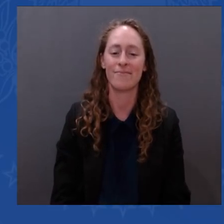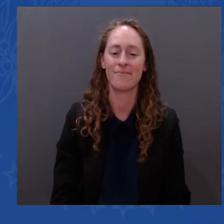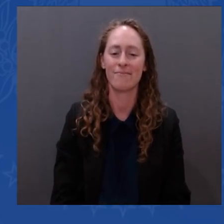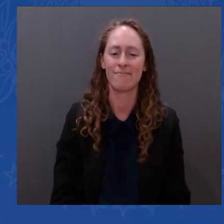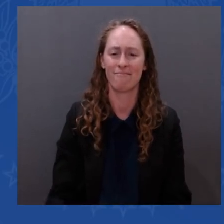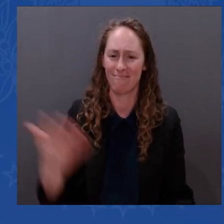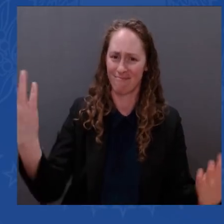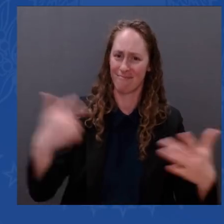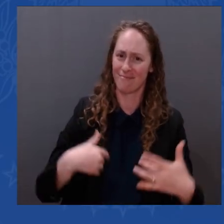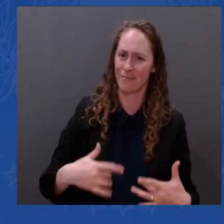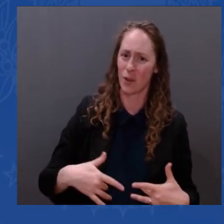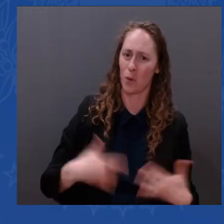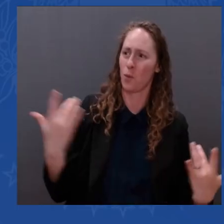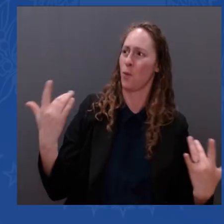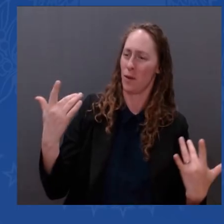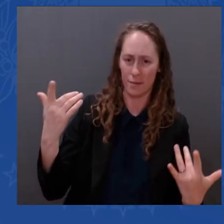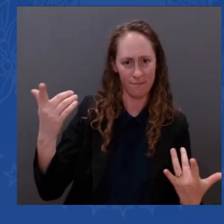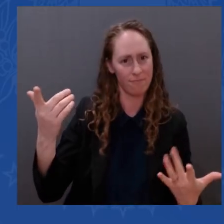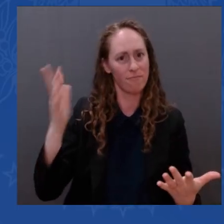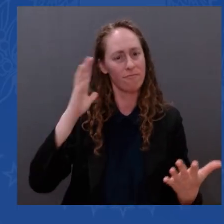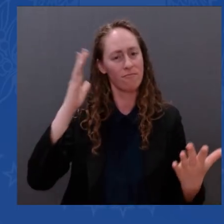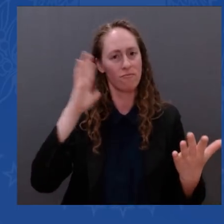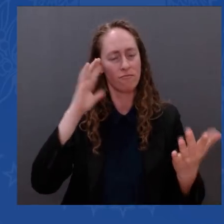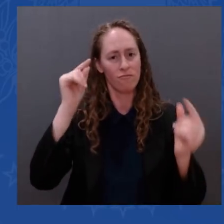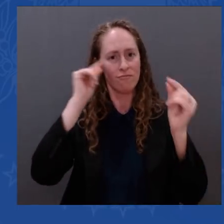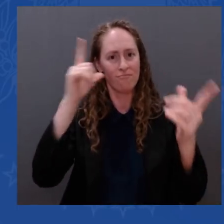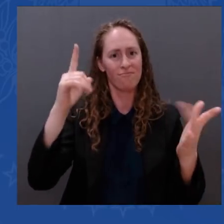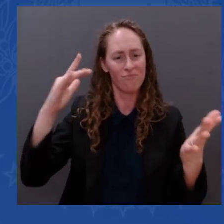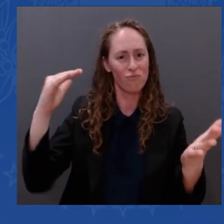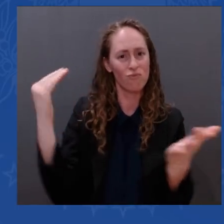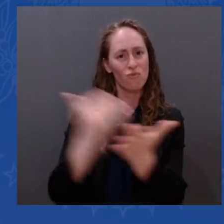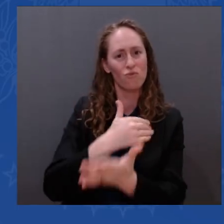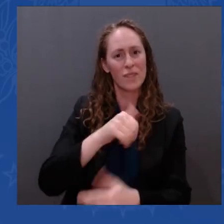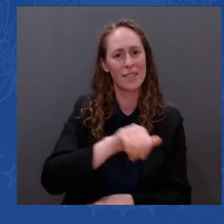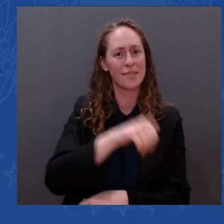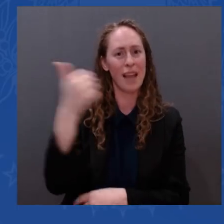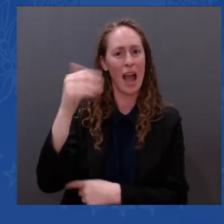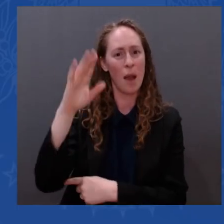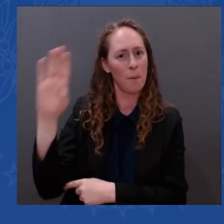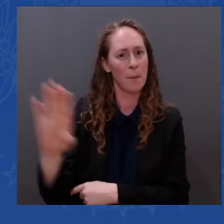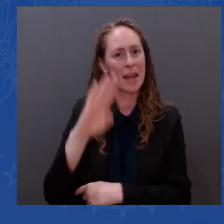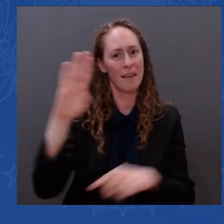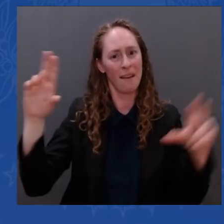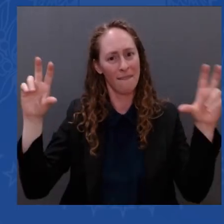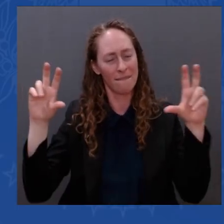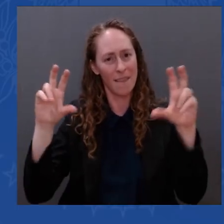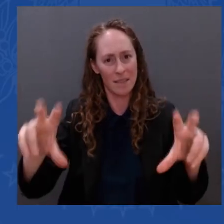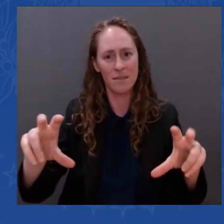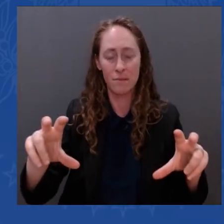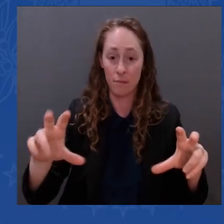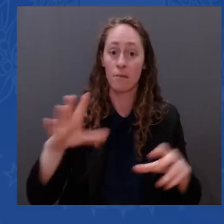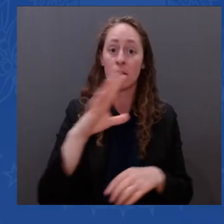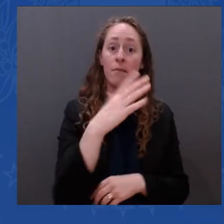for advanced automotive technology and $5.5 billion investment to open a new factory